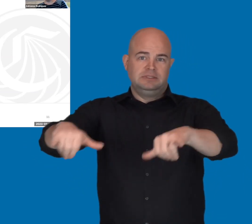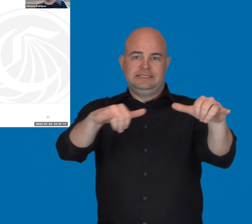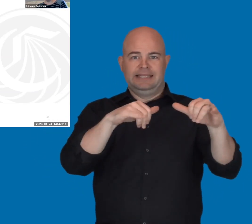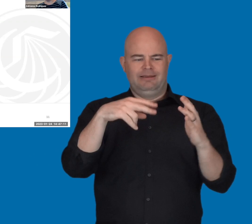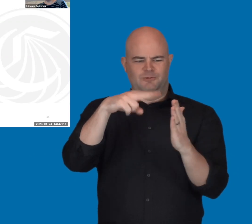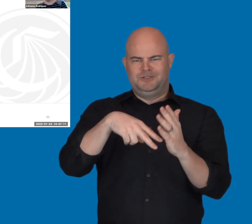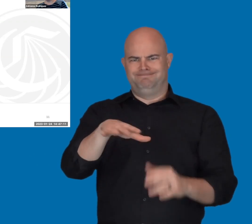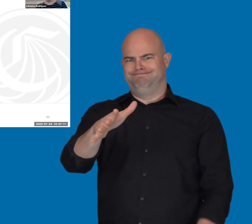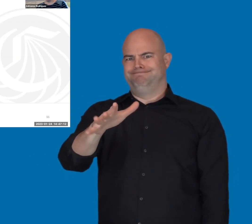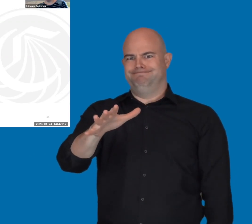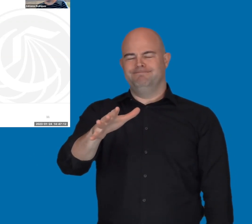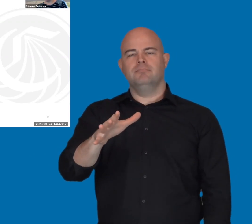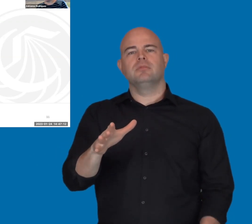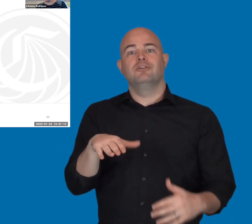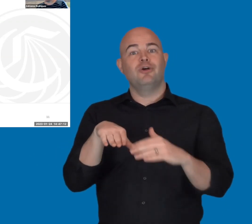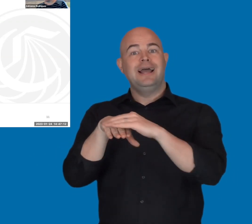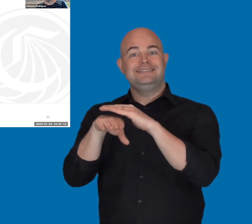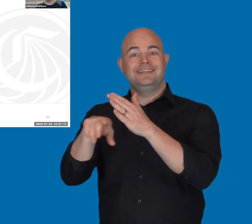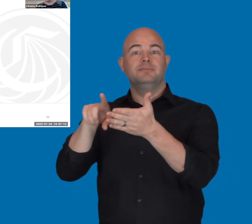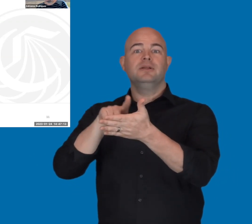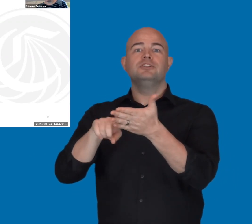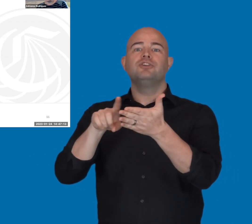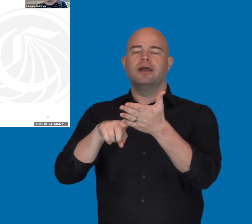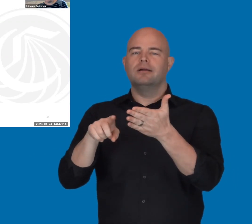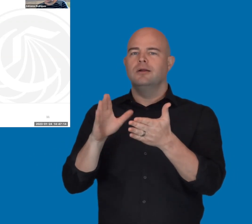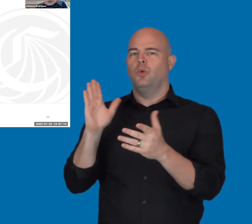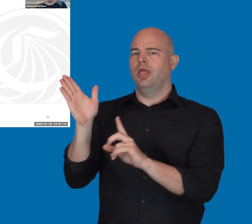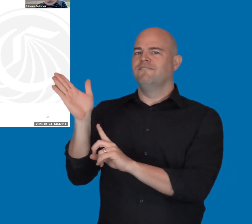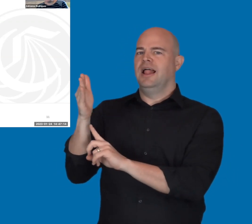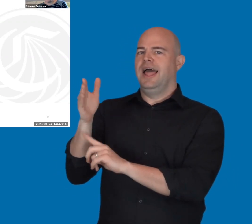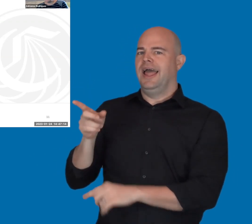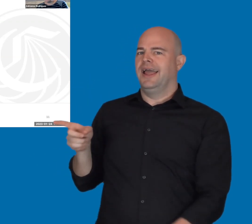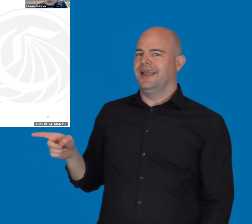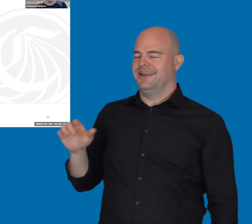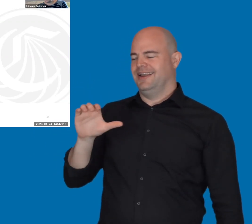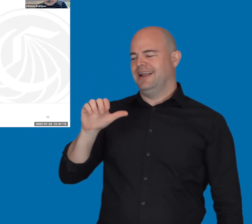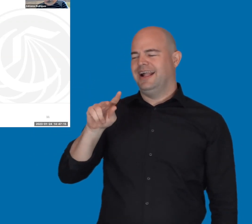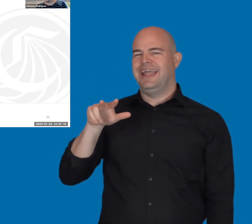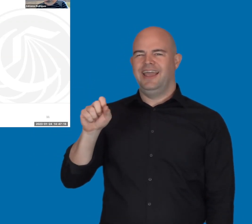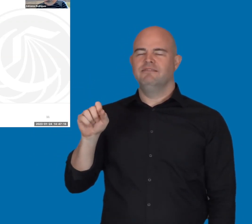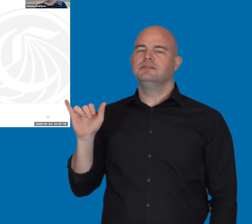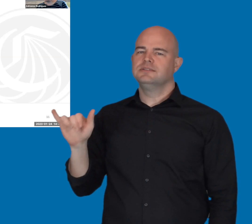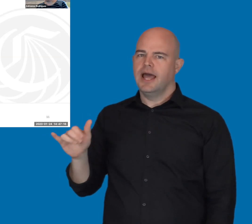So, your accessibility checker in Canvas would definitely flag this as a color contrast issue.